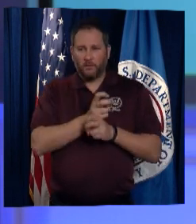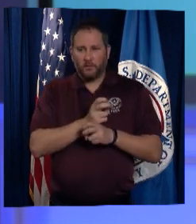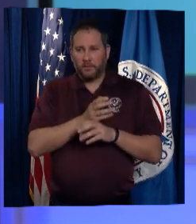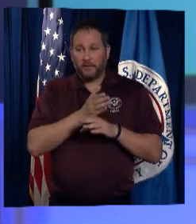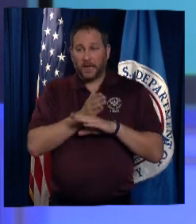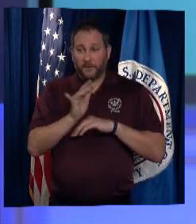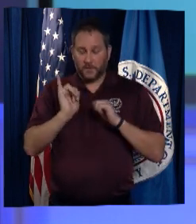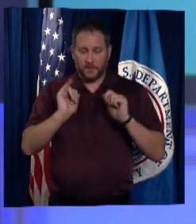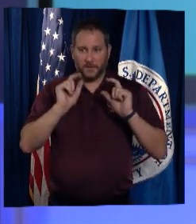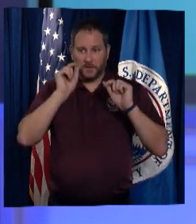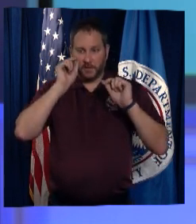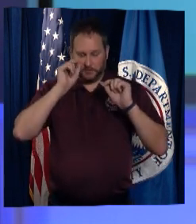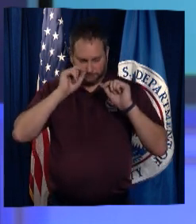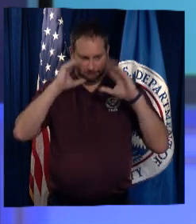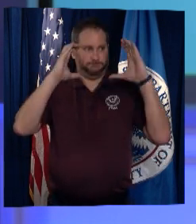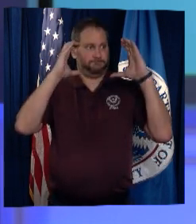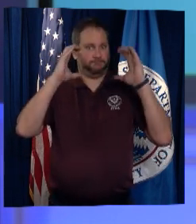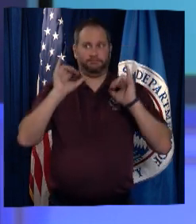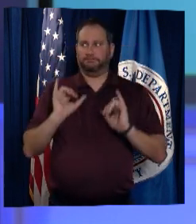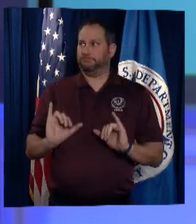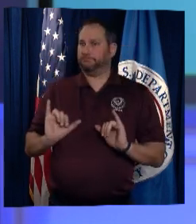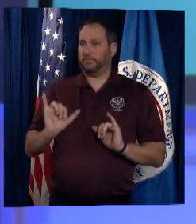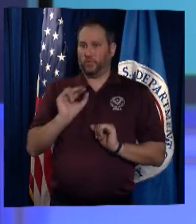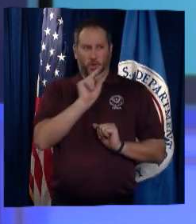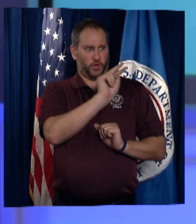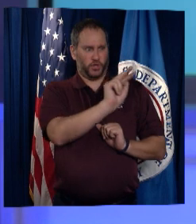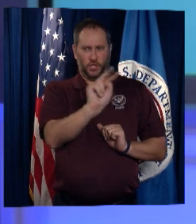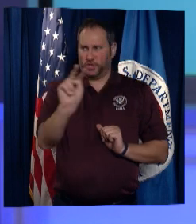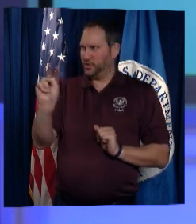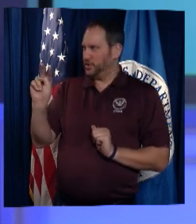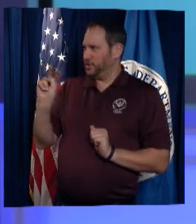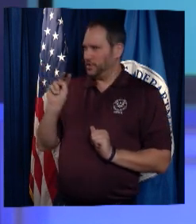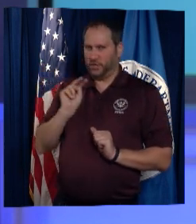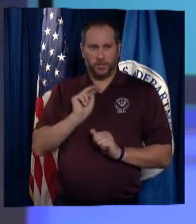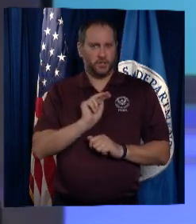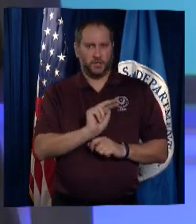sky looking for the Big Dipper and you see it. And once you see it, once